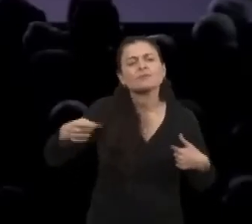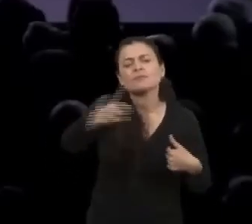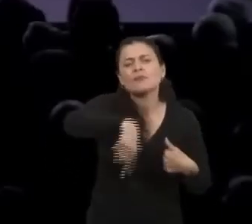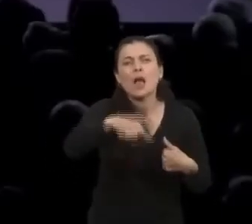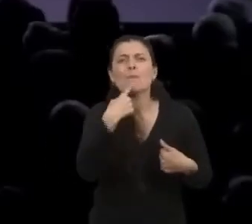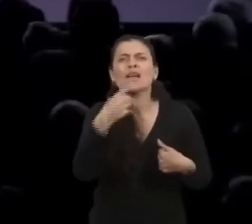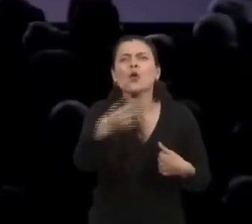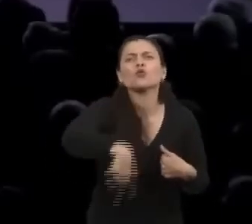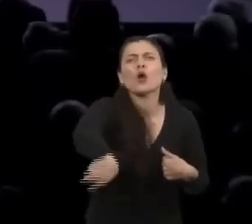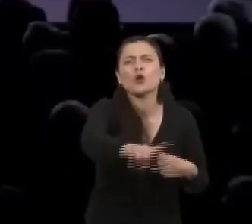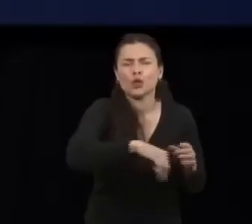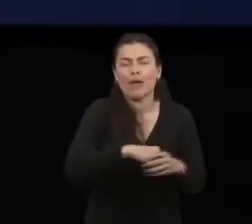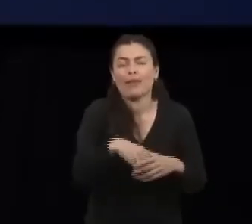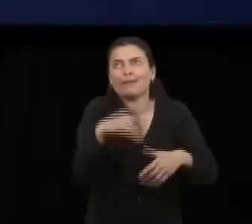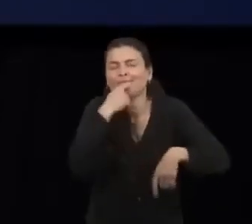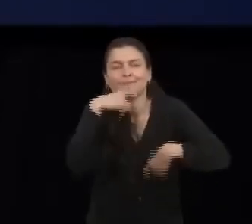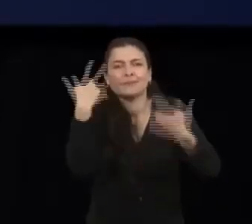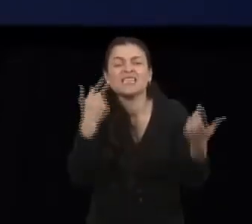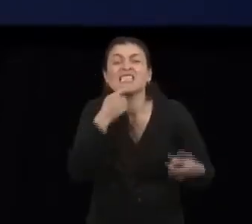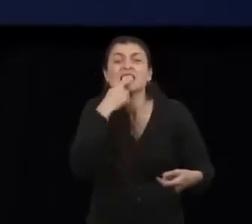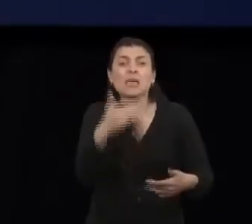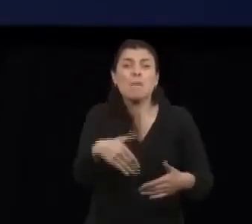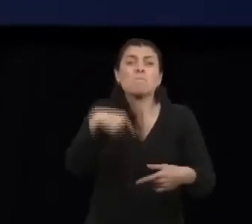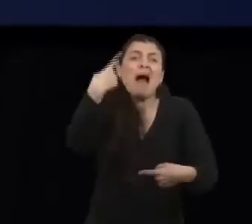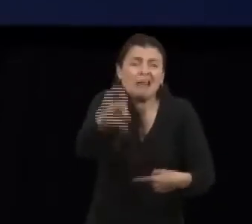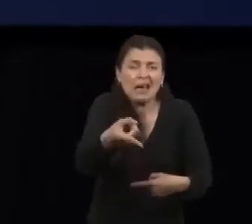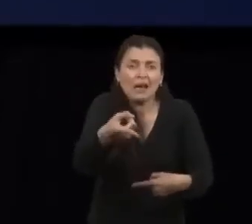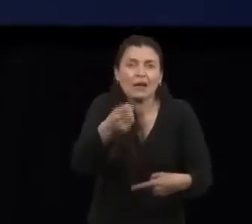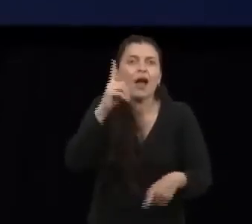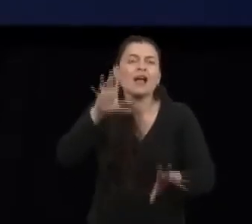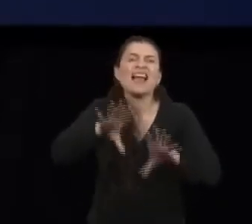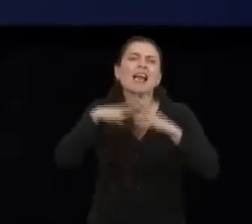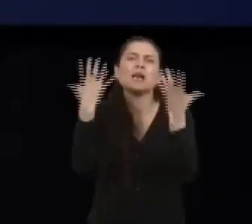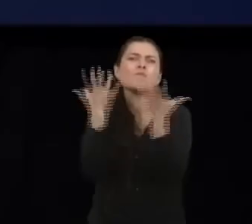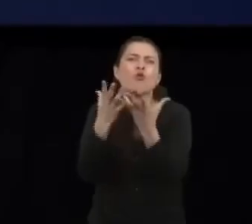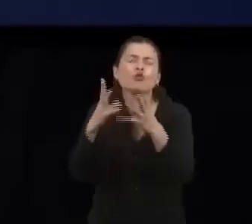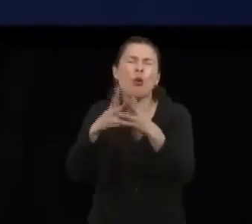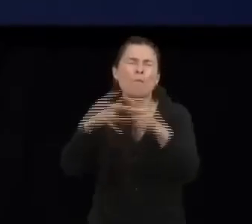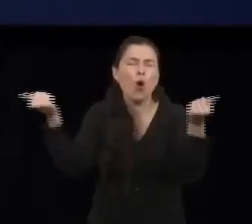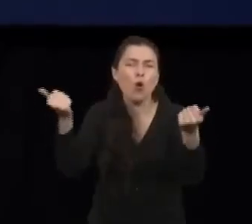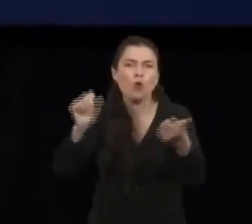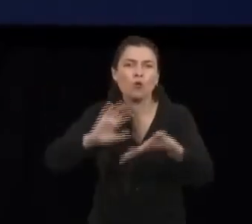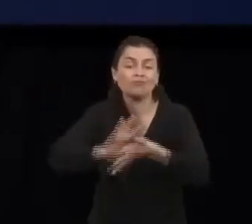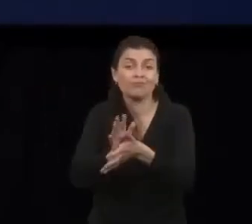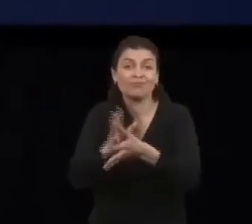If tomorrow we are facing the end of the world,